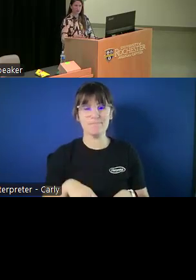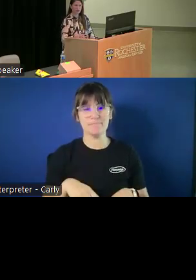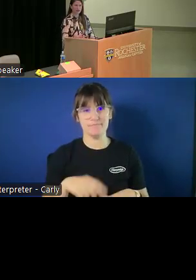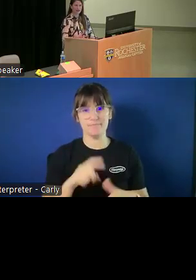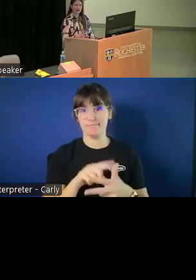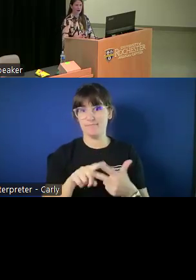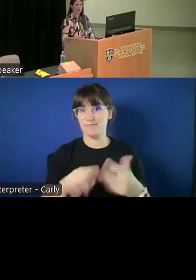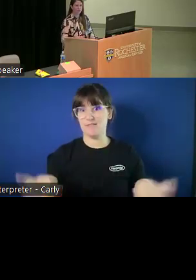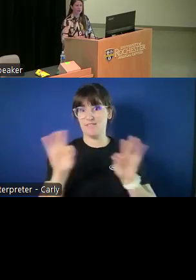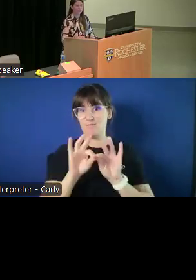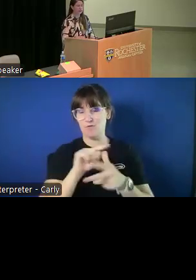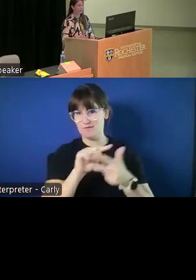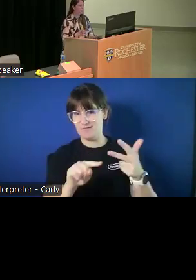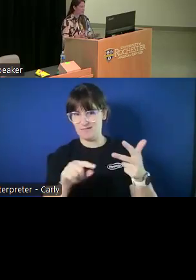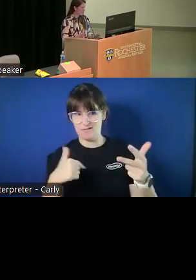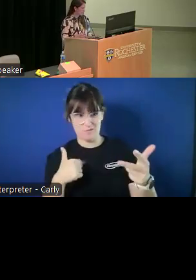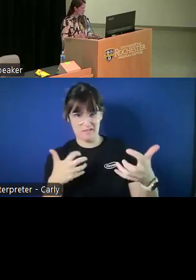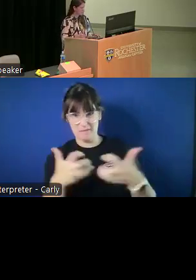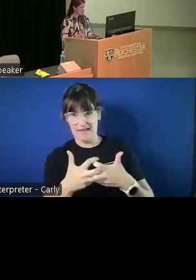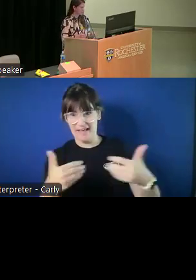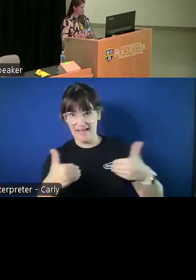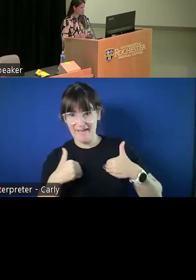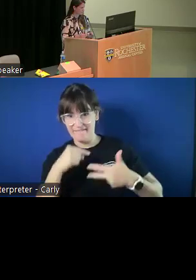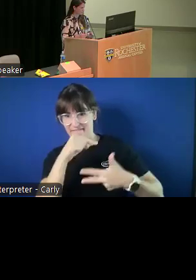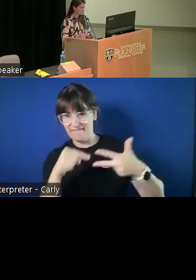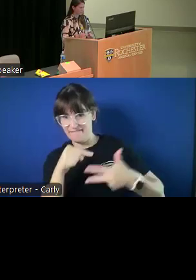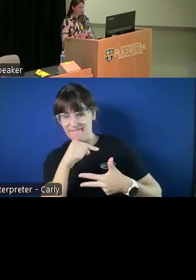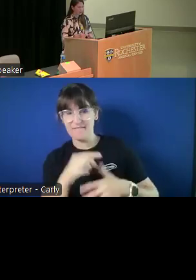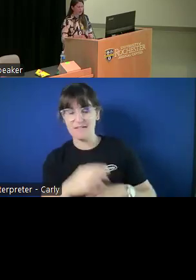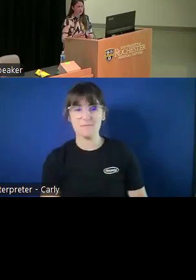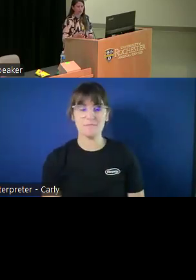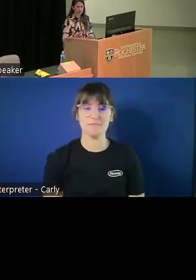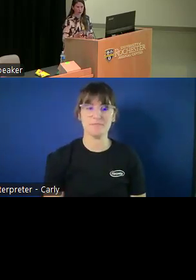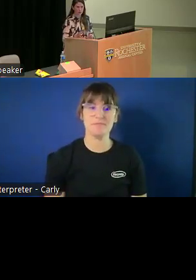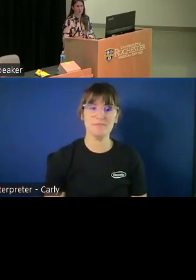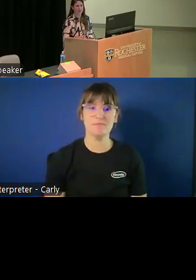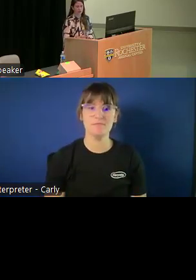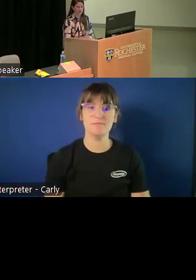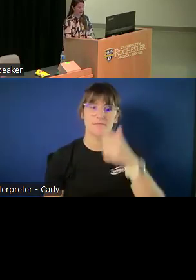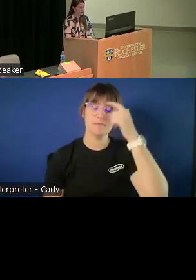us to see how how well do we align and one way that we do that is with our well-being survey